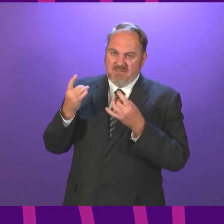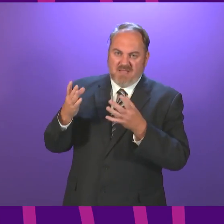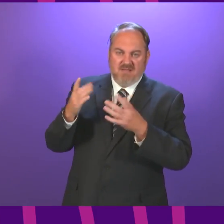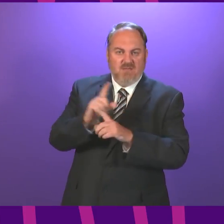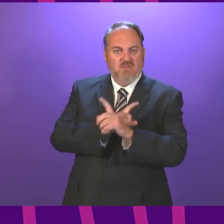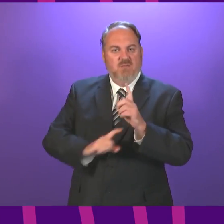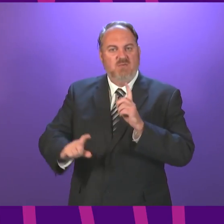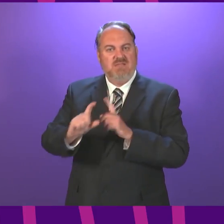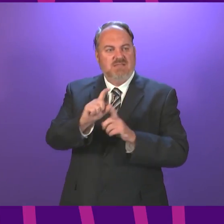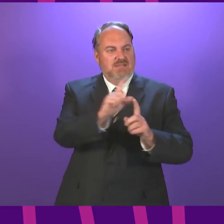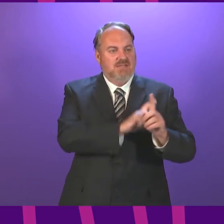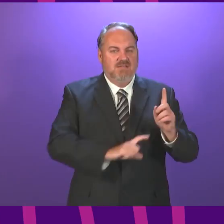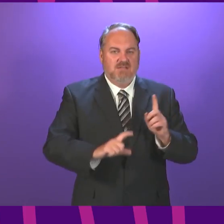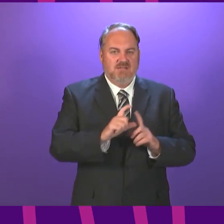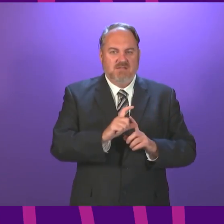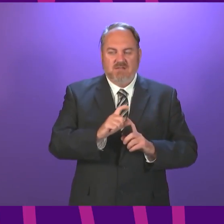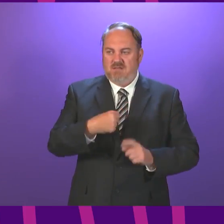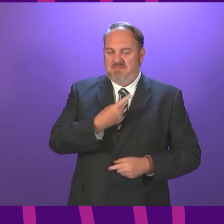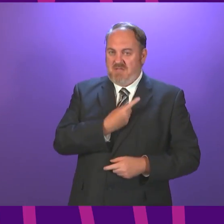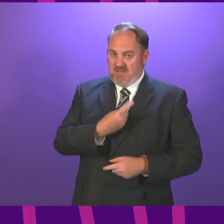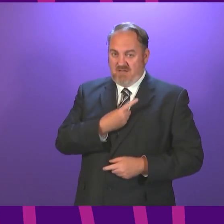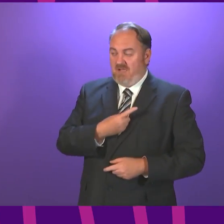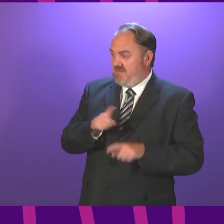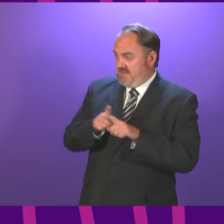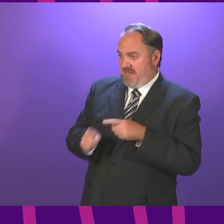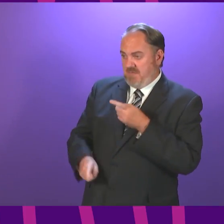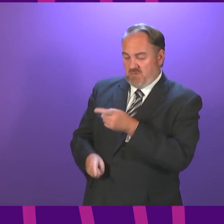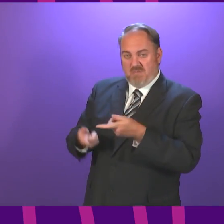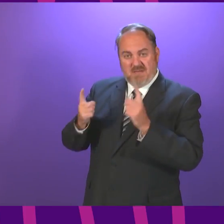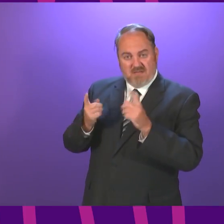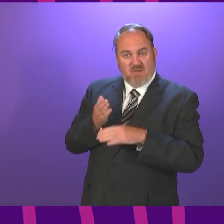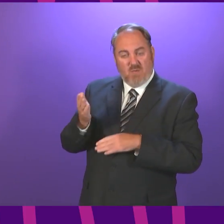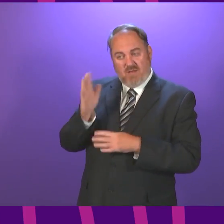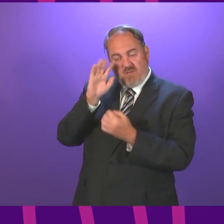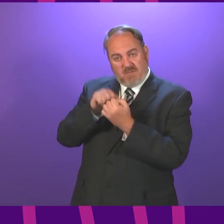Like the minister, I attended the memorial in Glasgow on Friday but, while she wanted